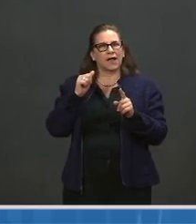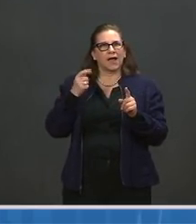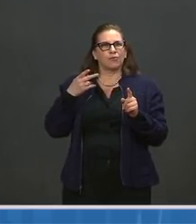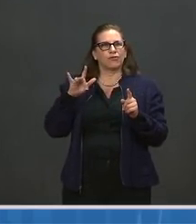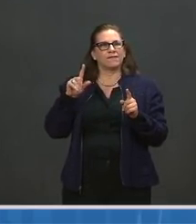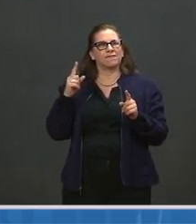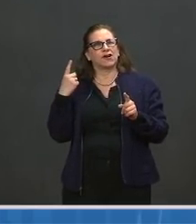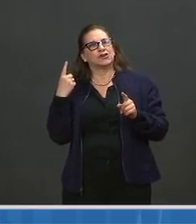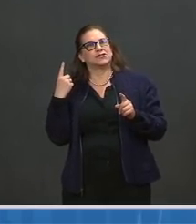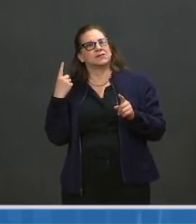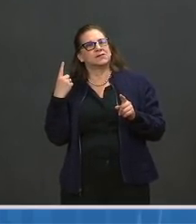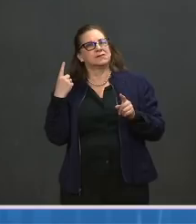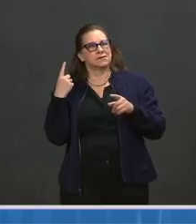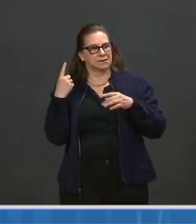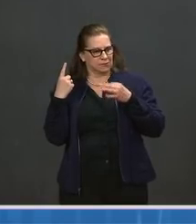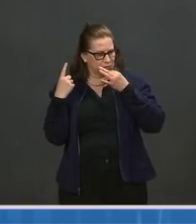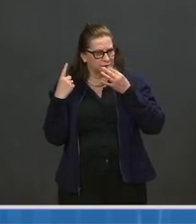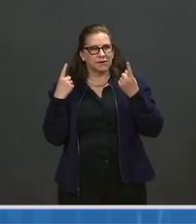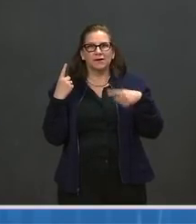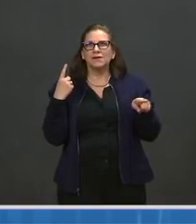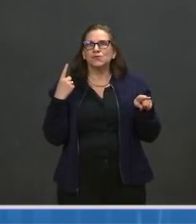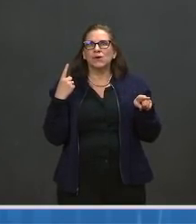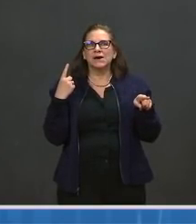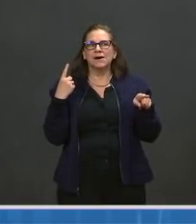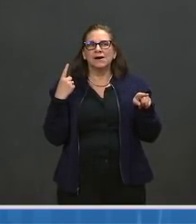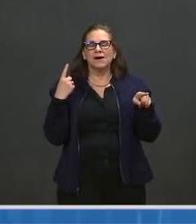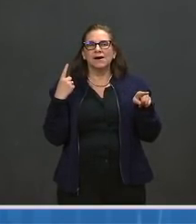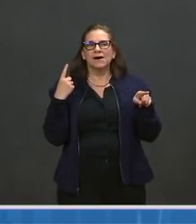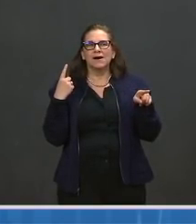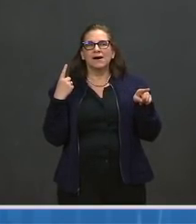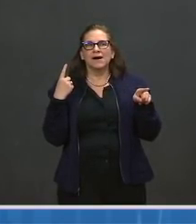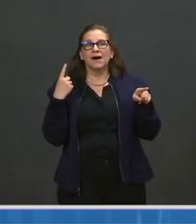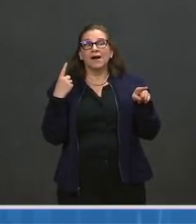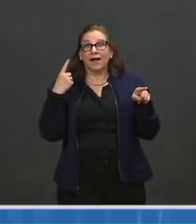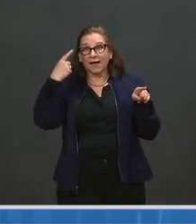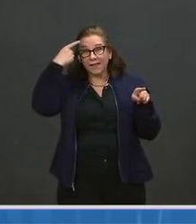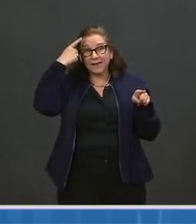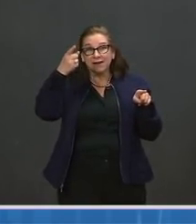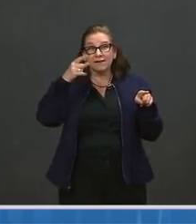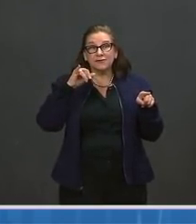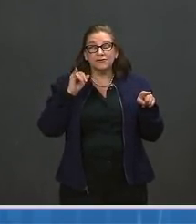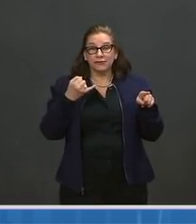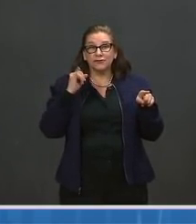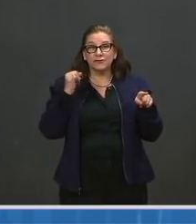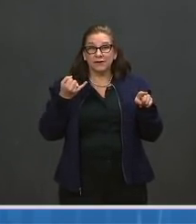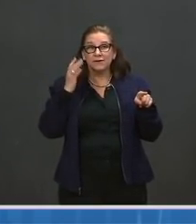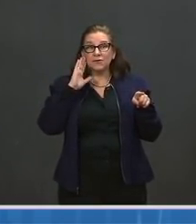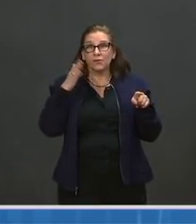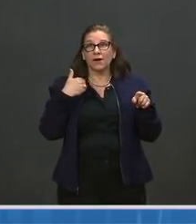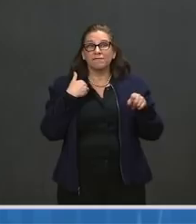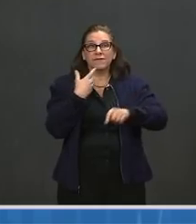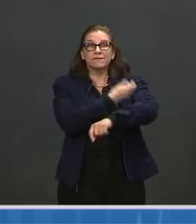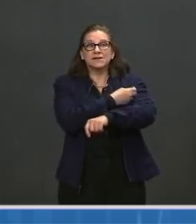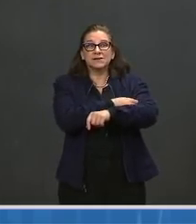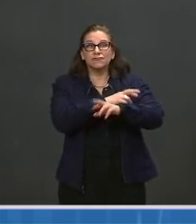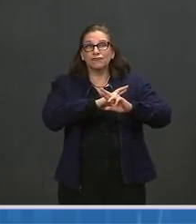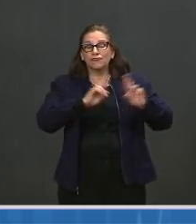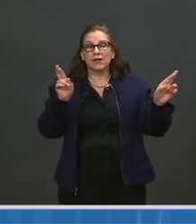do you think that J&J will have that 20 million shots? Can you give us an estimate of how many J&J shots